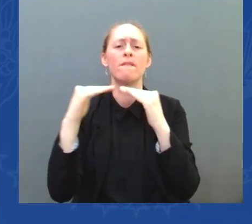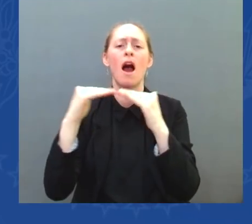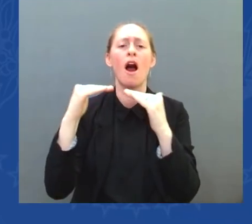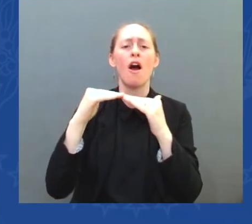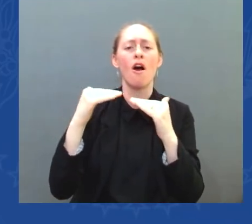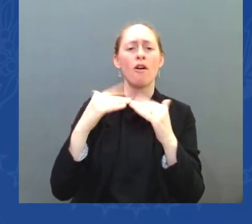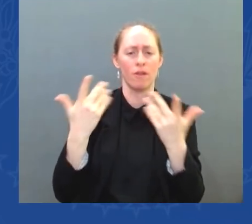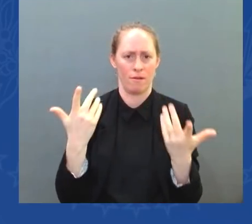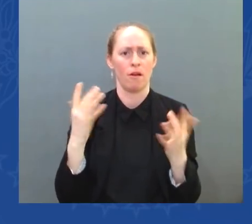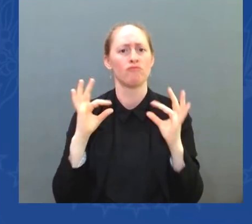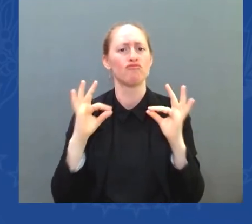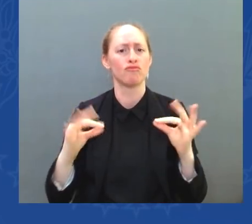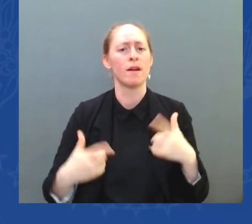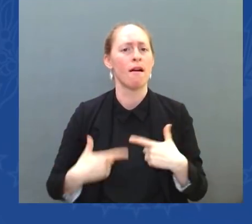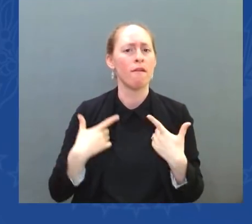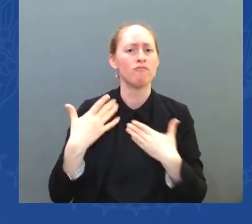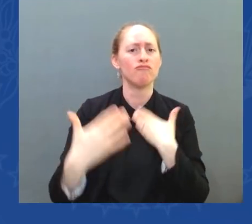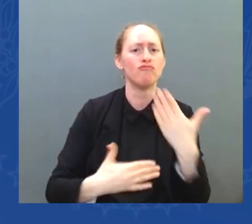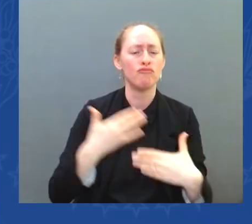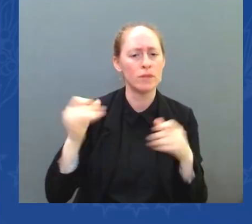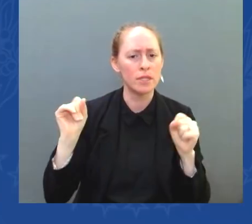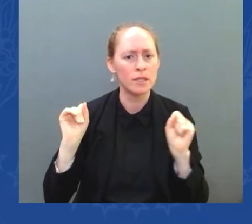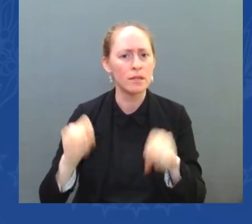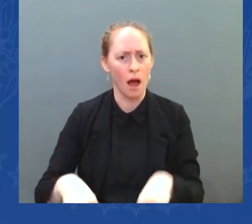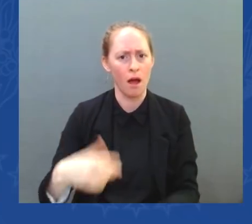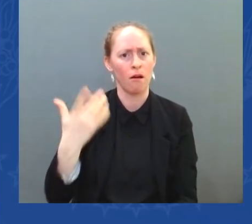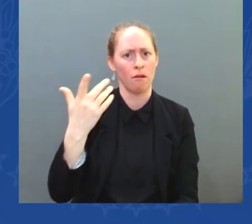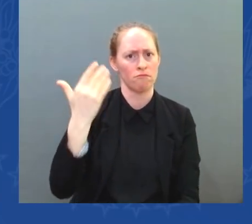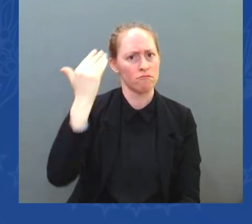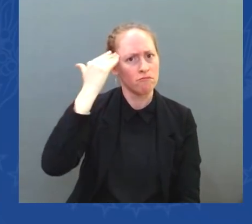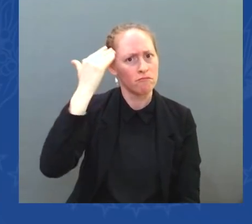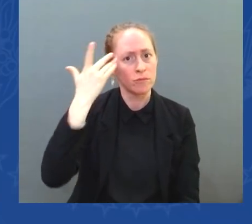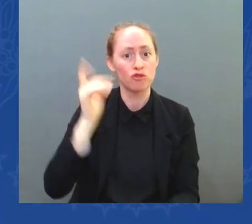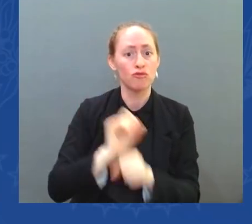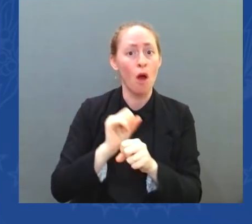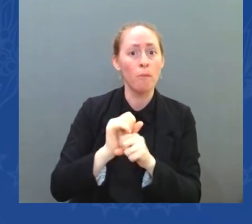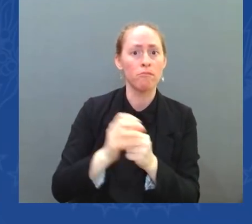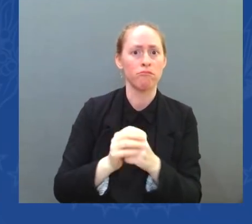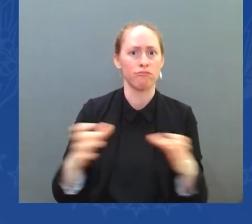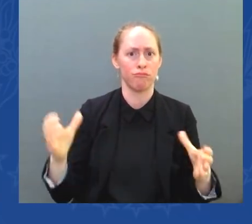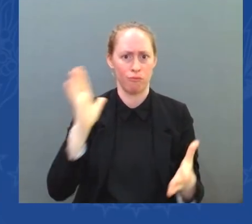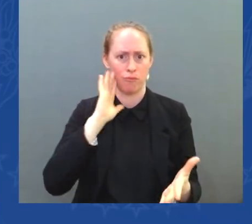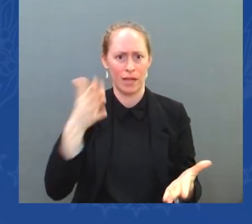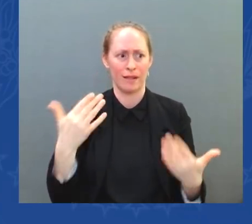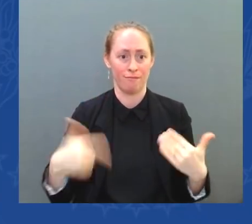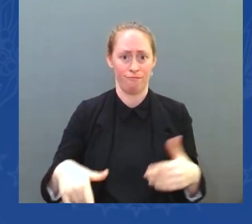and indirectly supported by this industry nationwide. There's a lot of people. That's a lot.